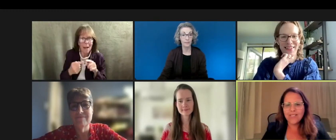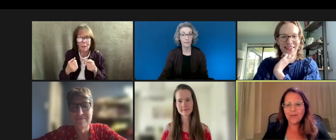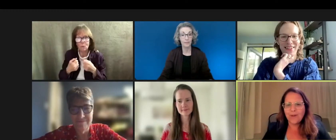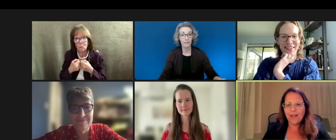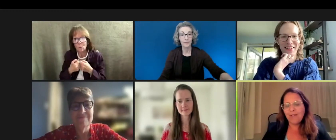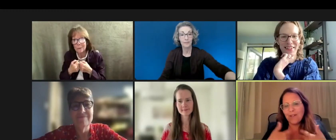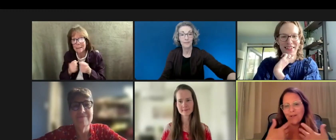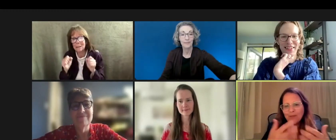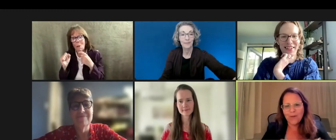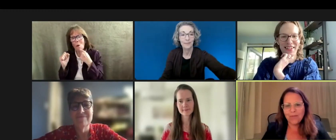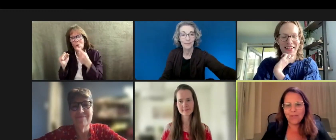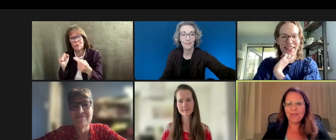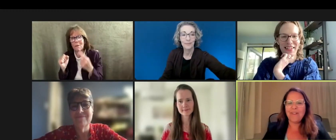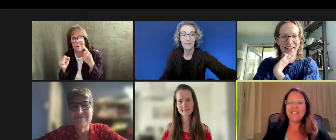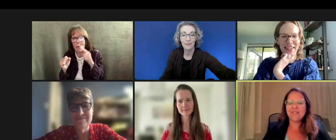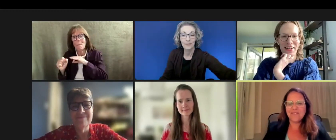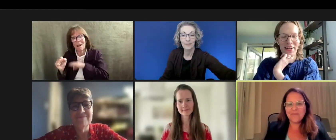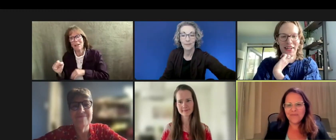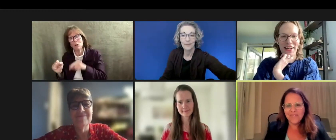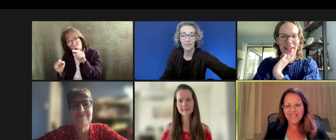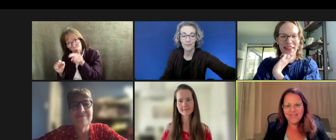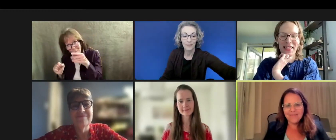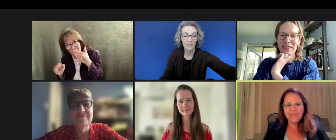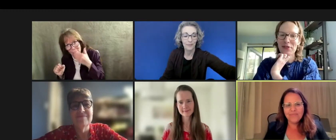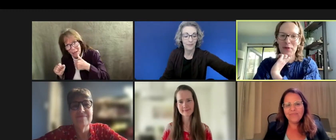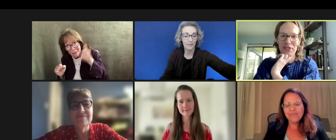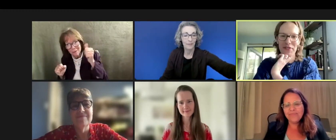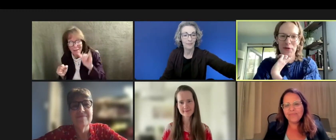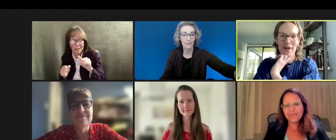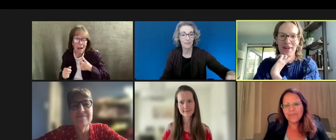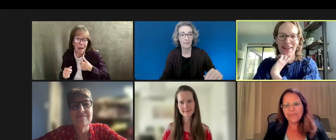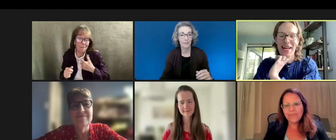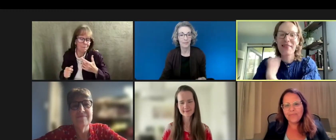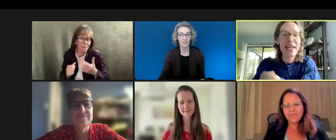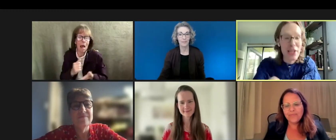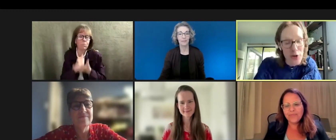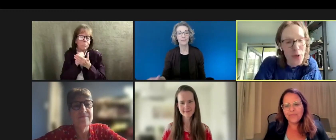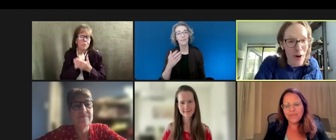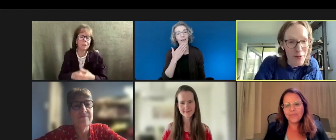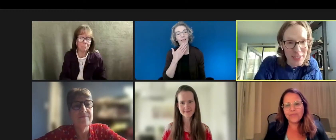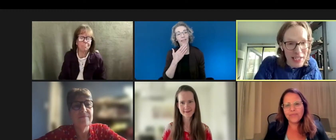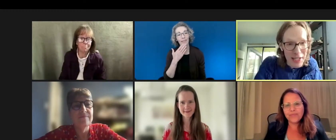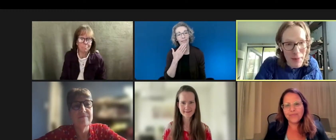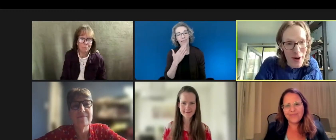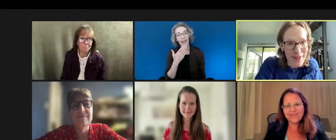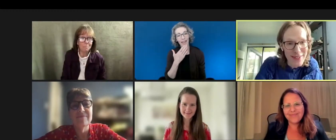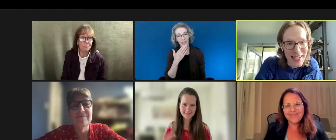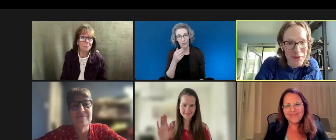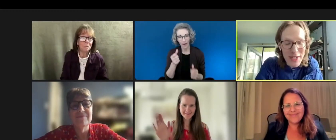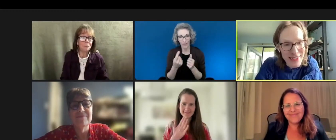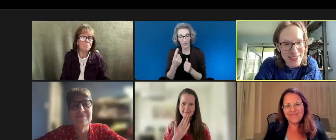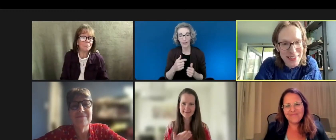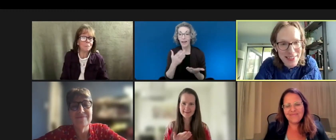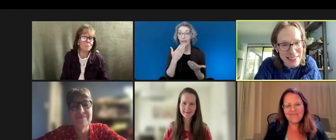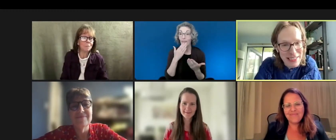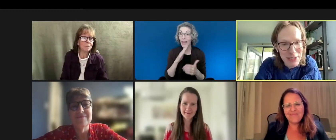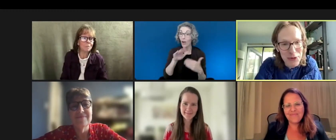So I found it also helpful, for myself. Thanks so much everyone, and thank you all for taking part and witnessing these scenes.